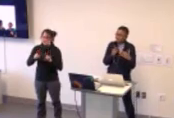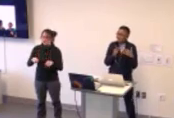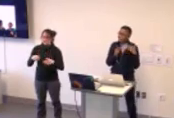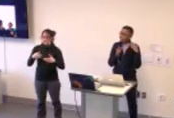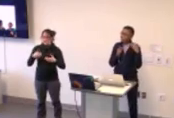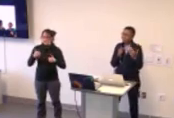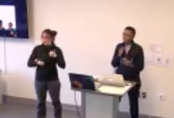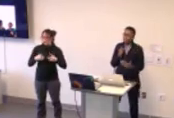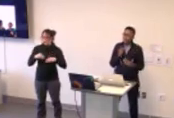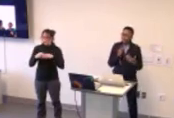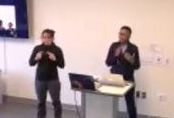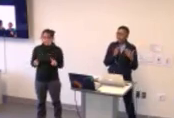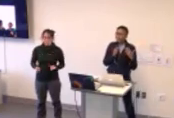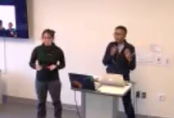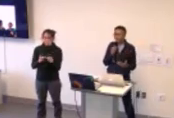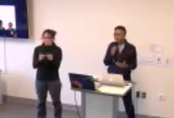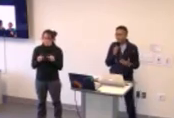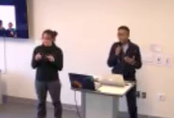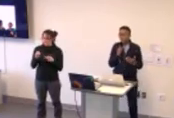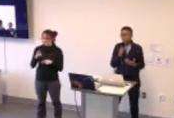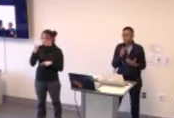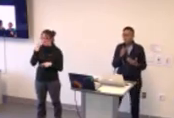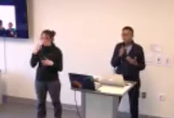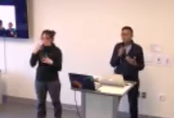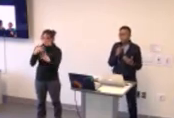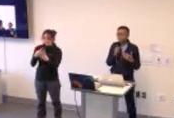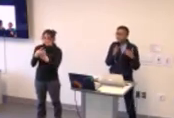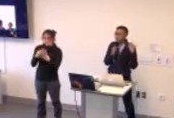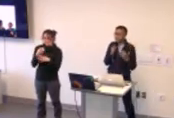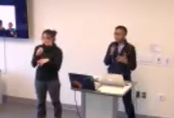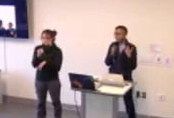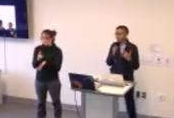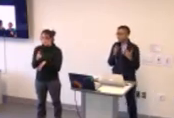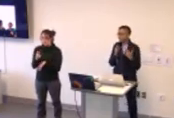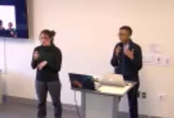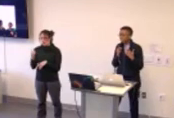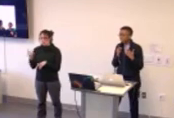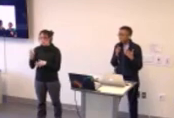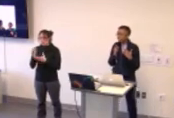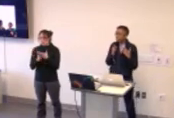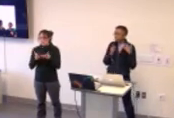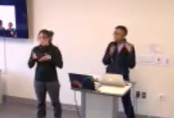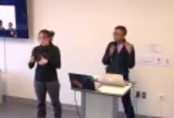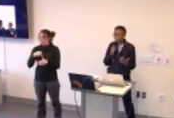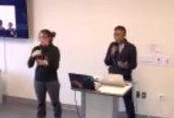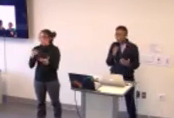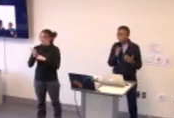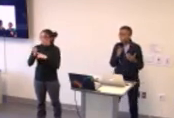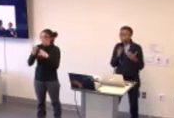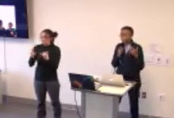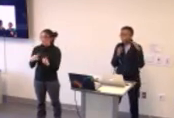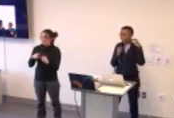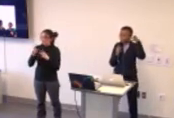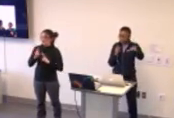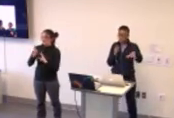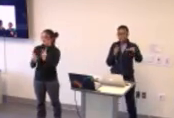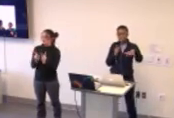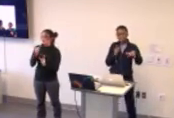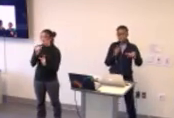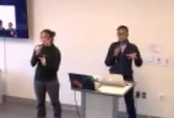Or maybe they're incarcerated or institutionalized in some way. So I just want us to take a moment. To honor the folks who are not present in this space.